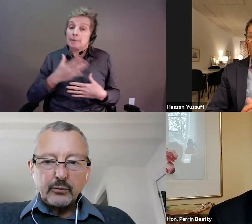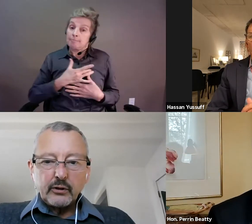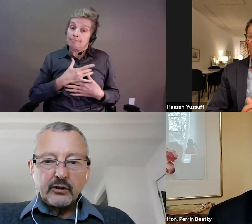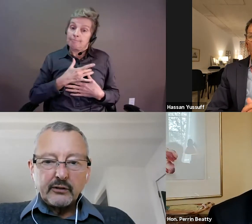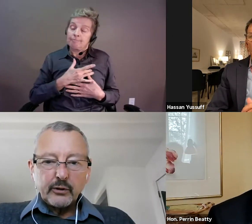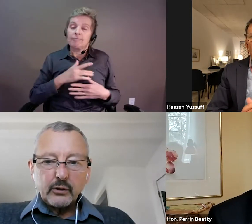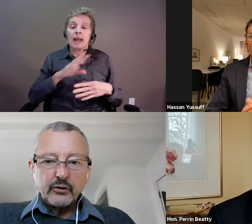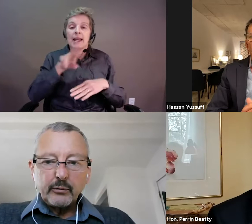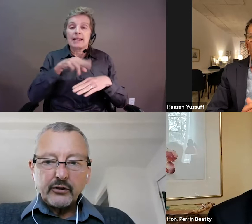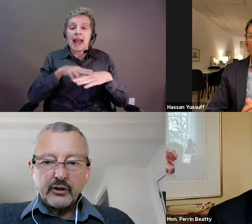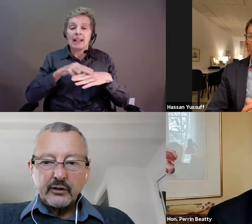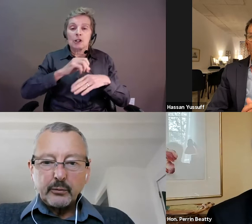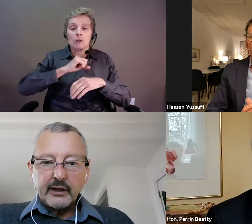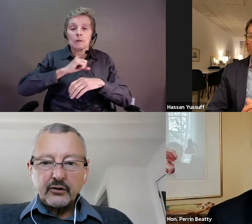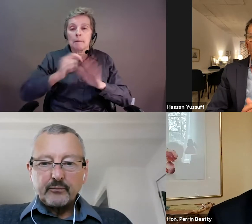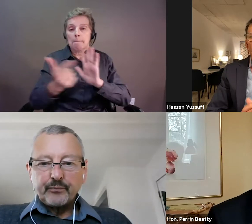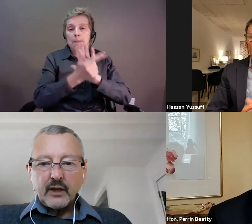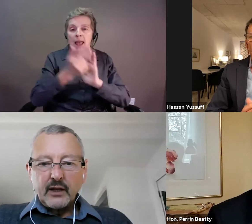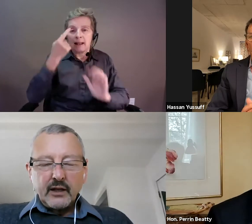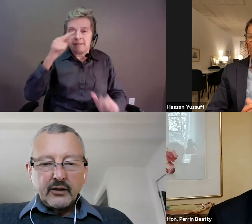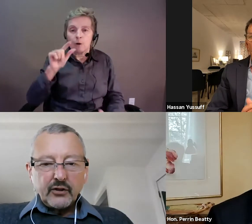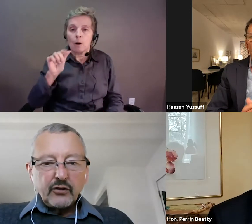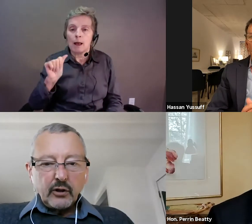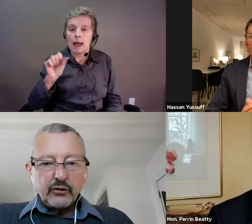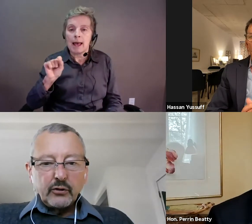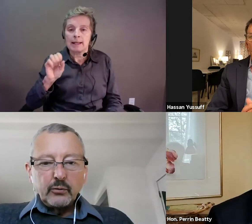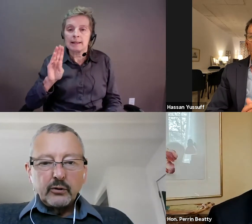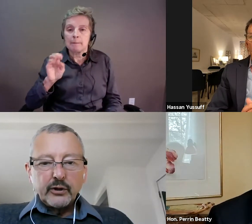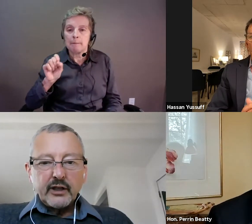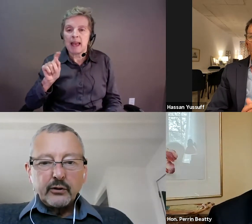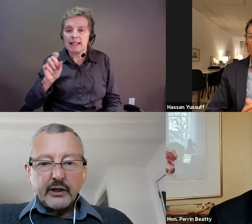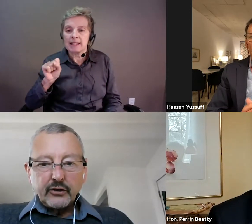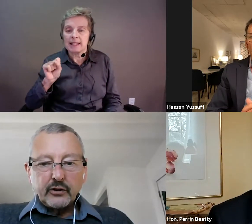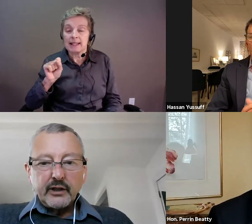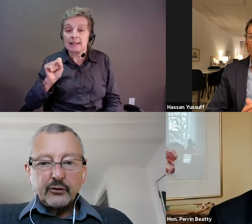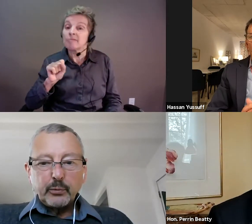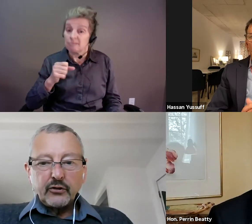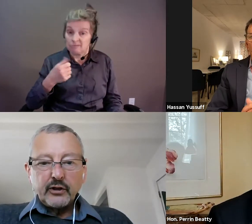where I've worked closely with Hasaan in the past. Hassan has also working internationally as President